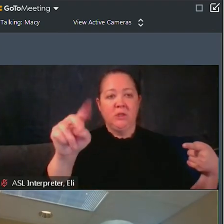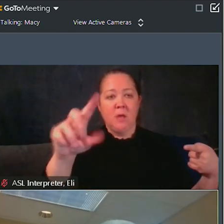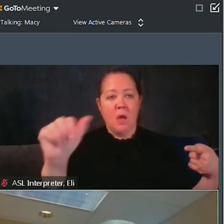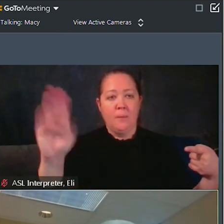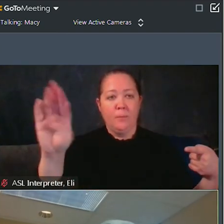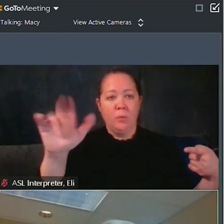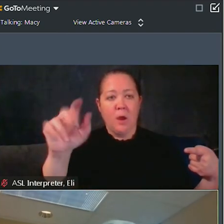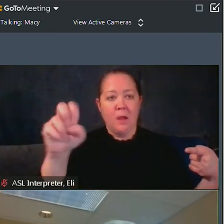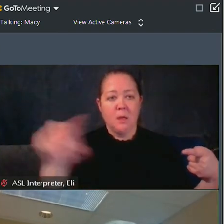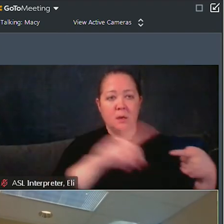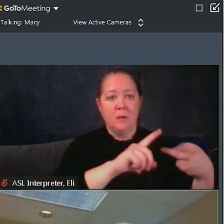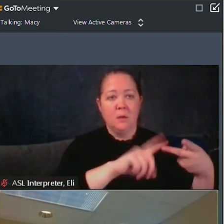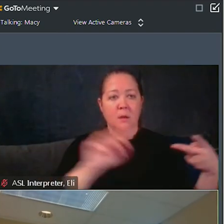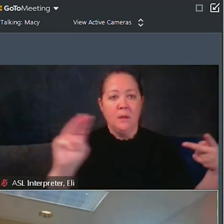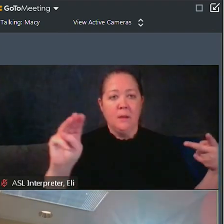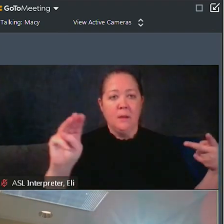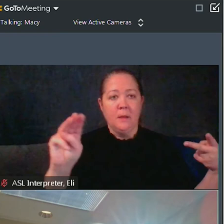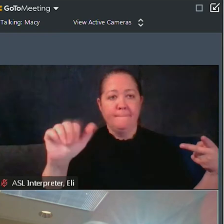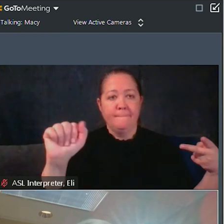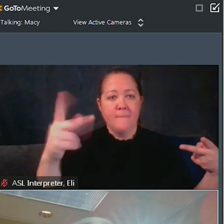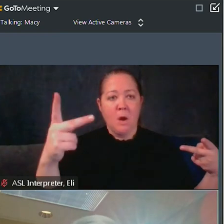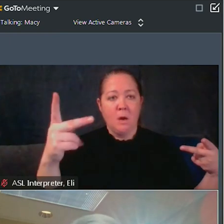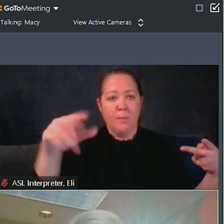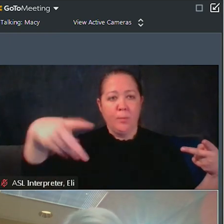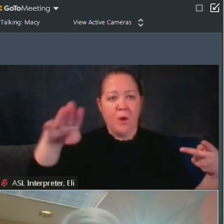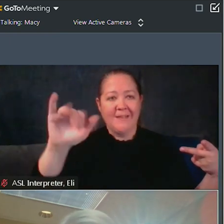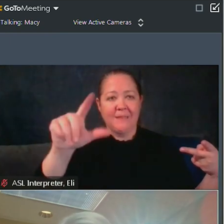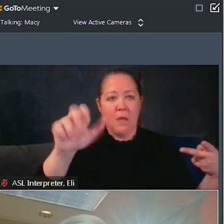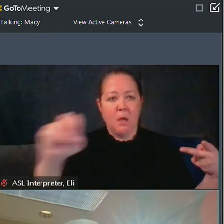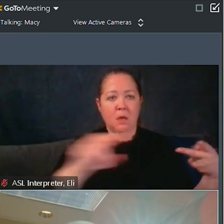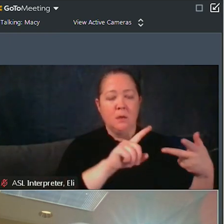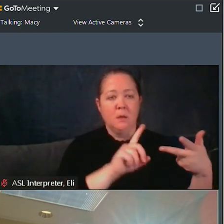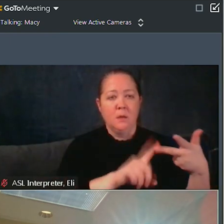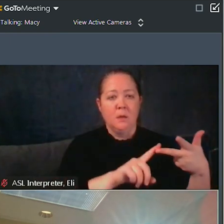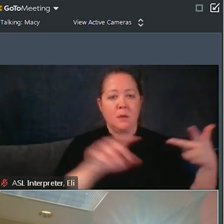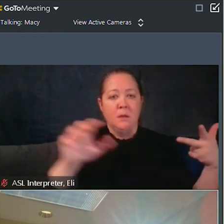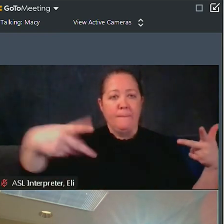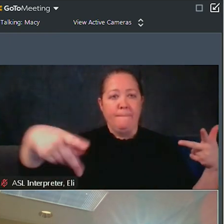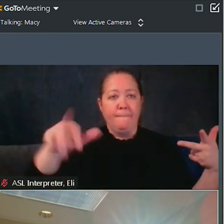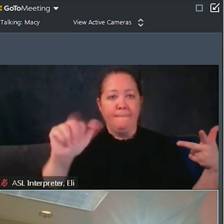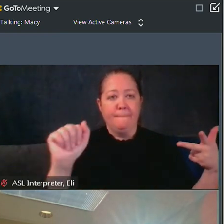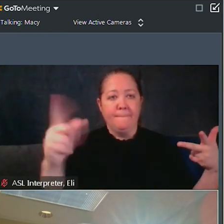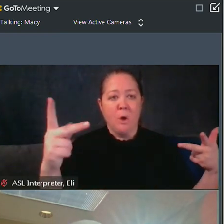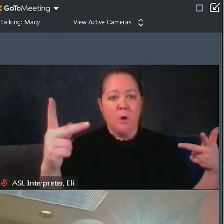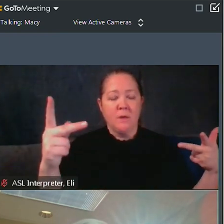the homeowners association known as the park and Addison Metro, and one Addison United umbrella group.